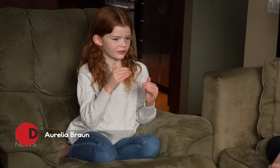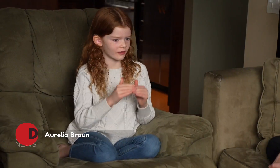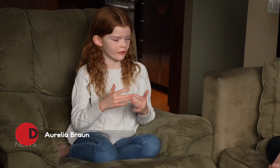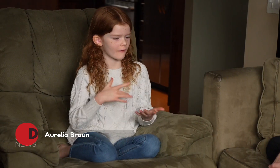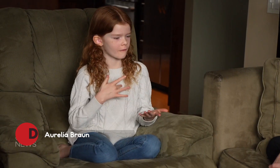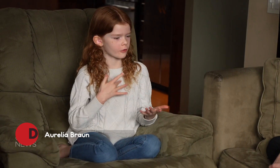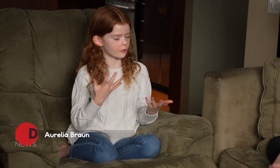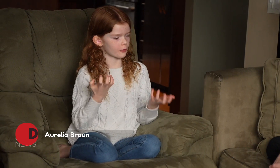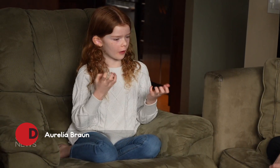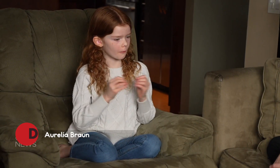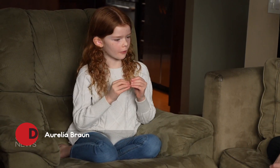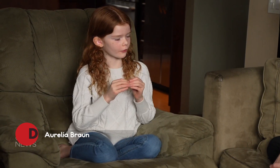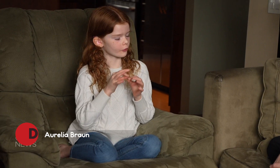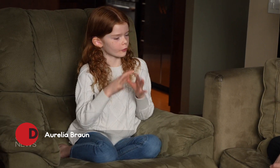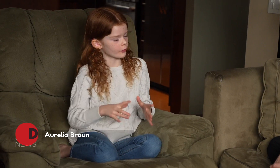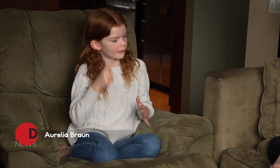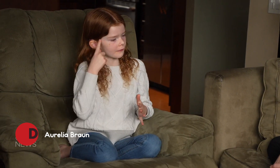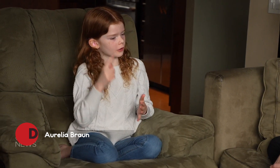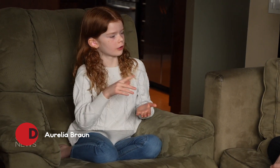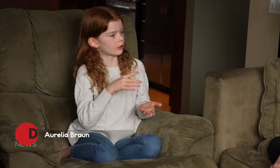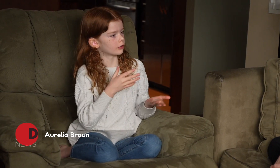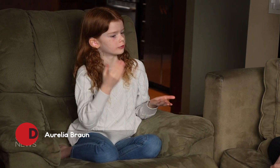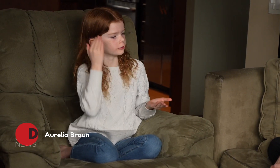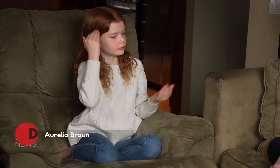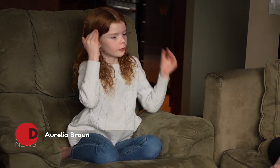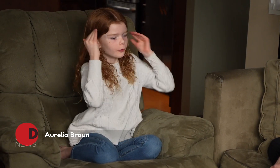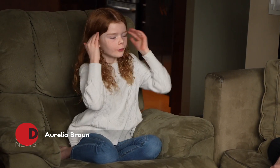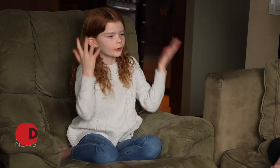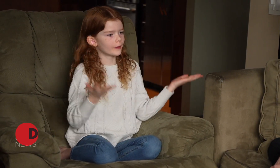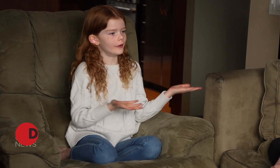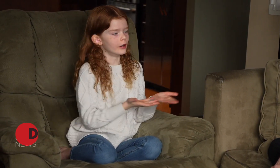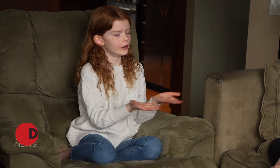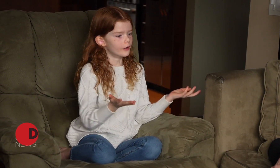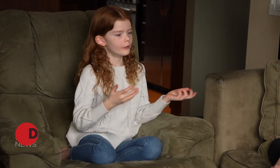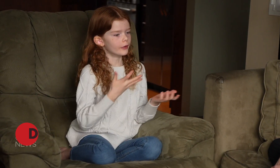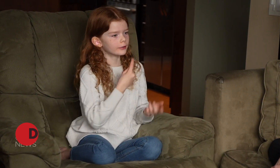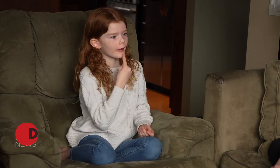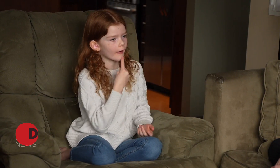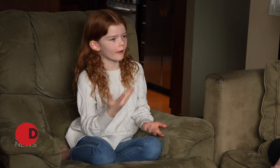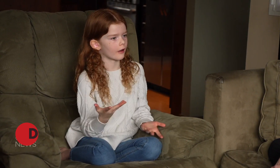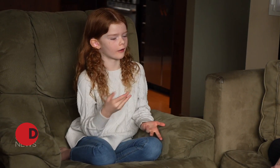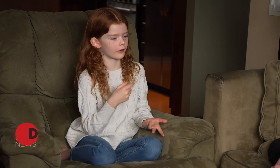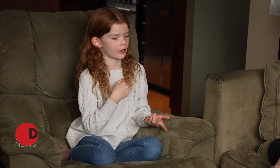It’s not fair, I want there to be more awareness and have more interpreters and not less interpreters.